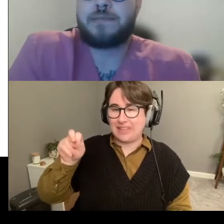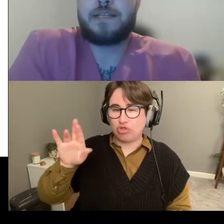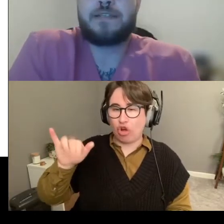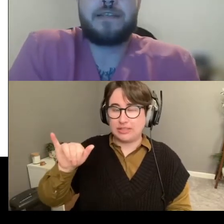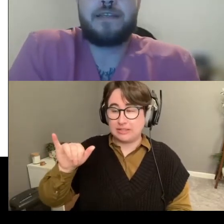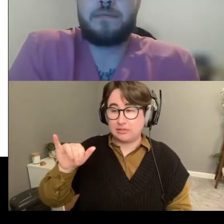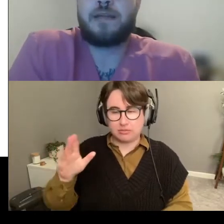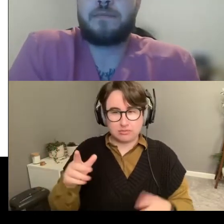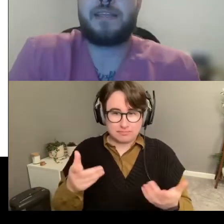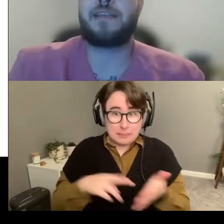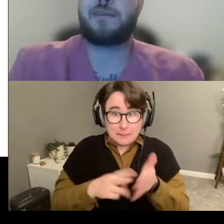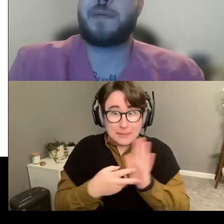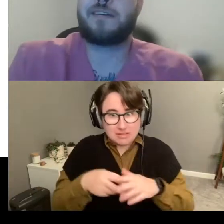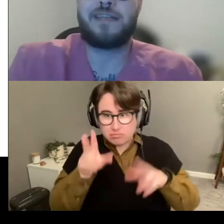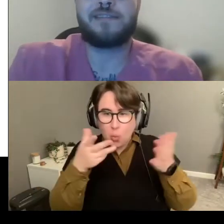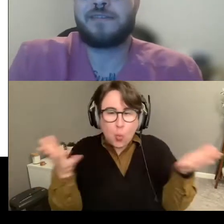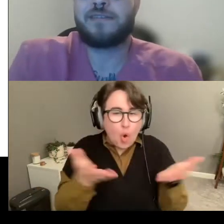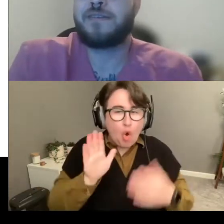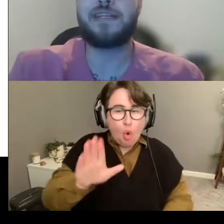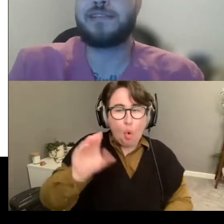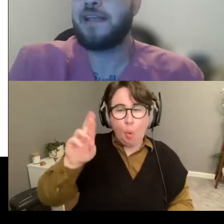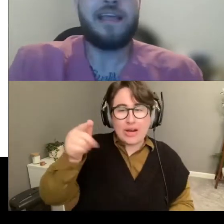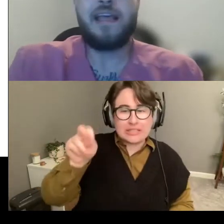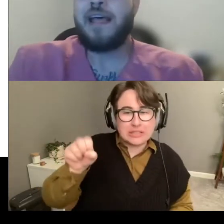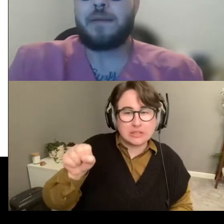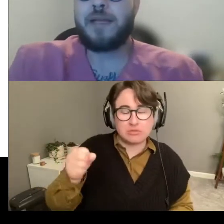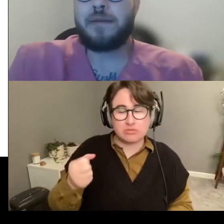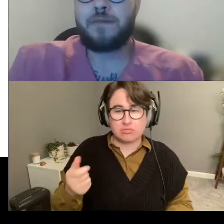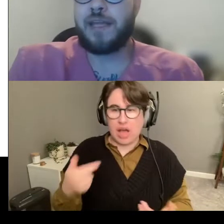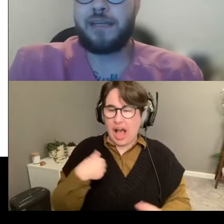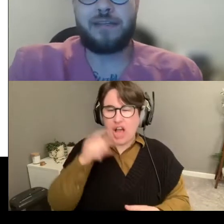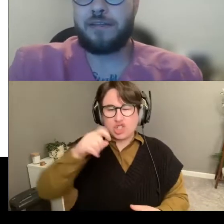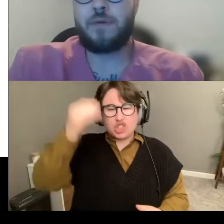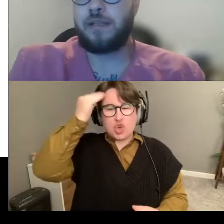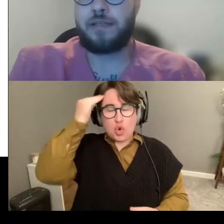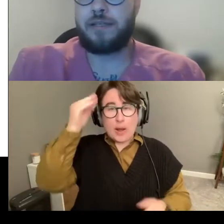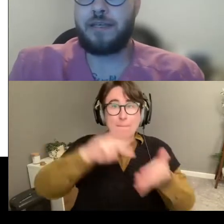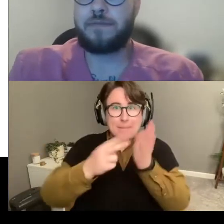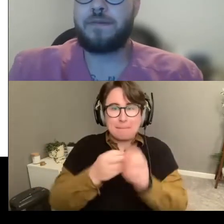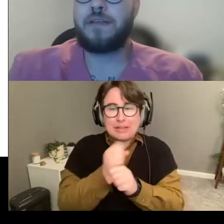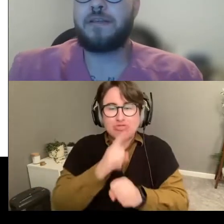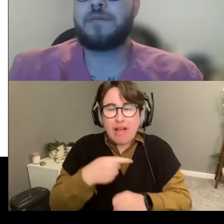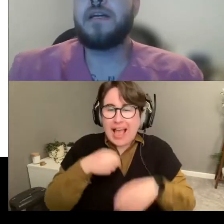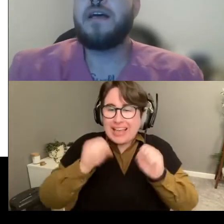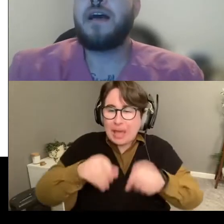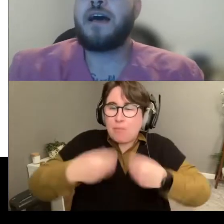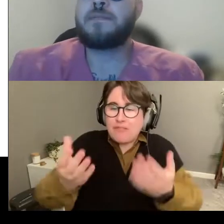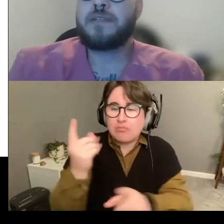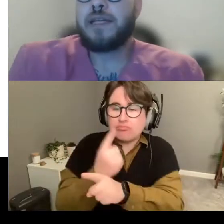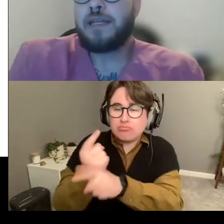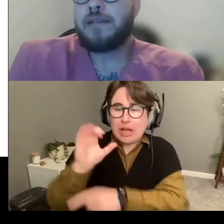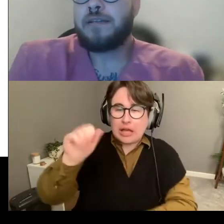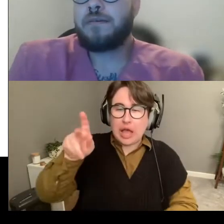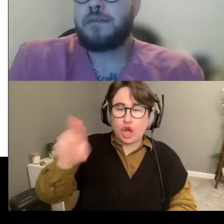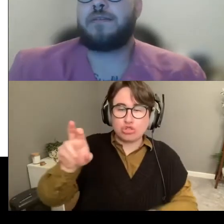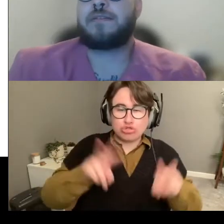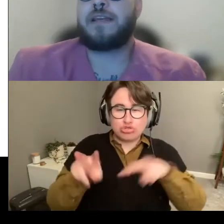especially when I'm thinking about cancer screenings, I'm not providing good quality care for you. So I need to know those.